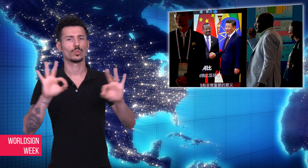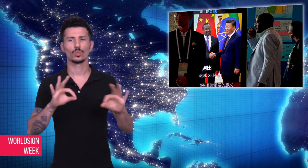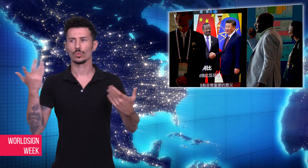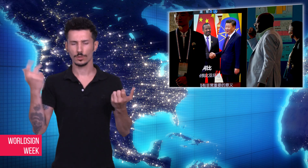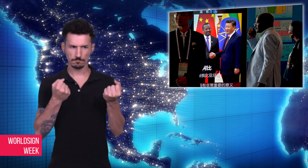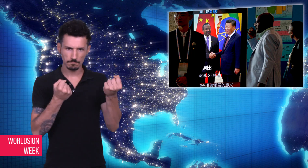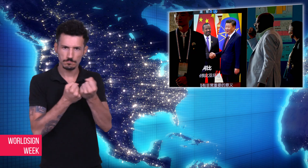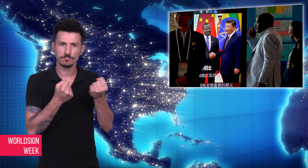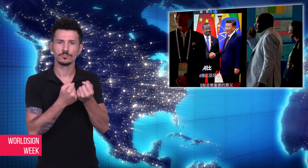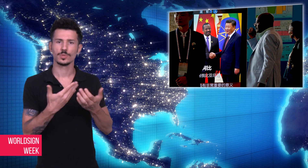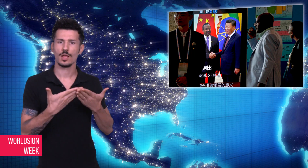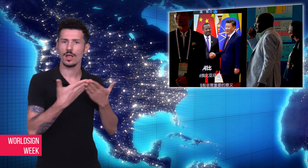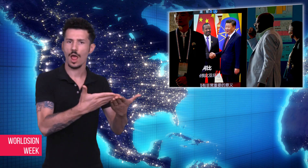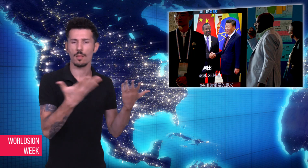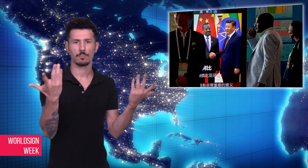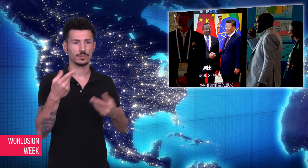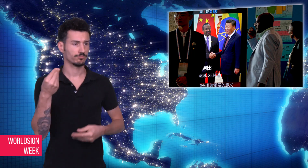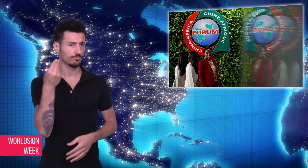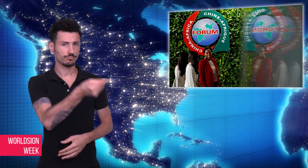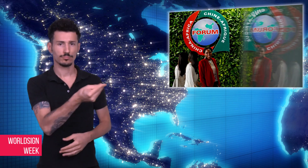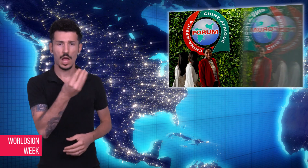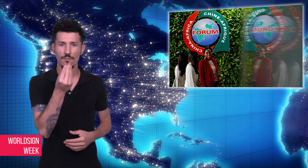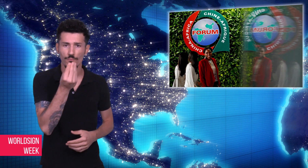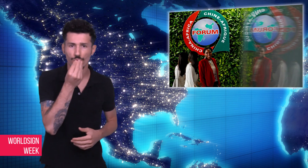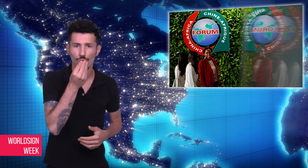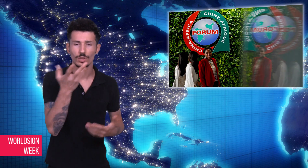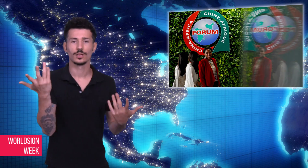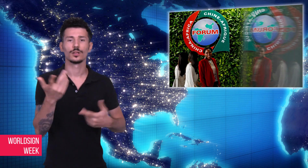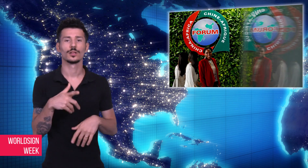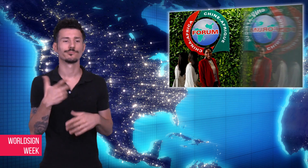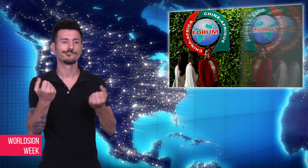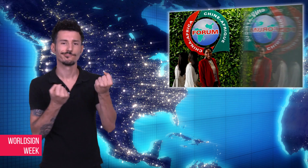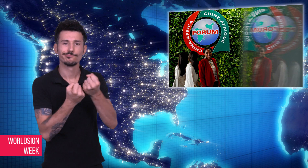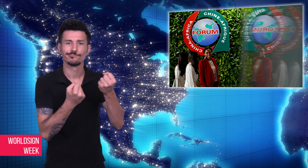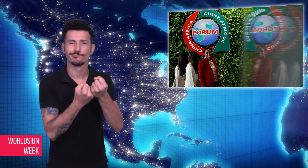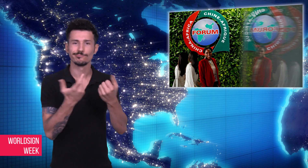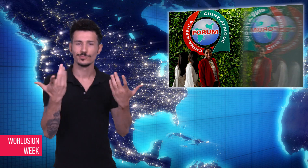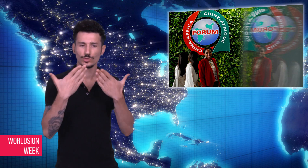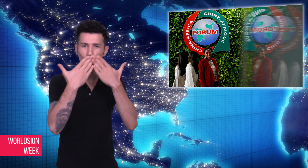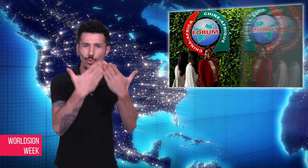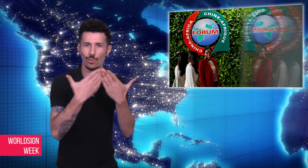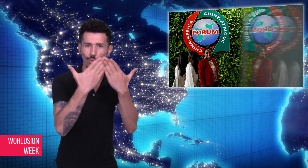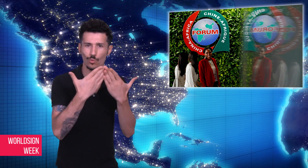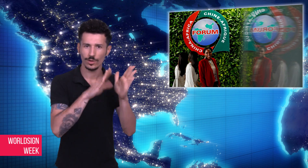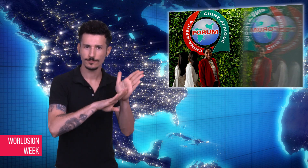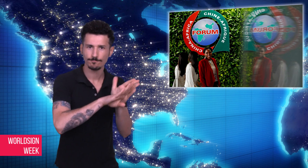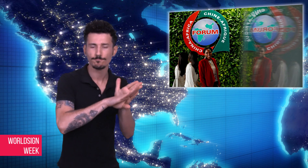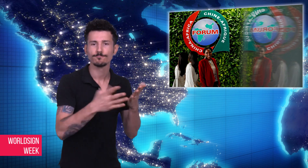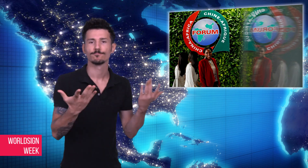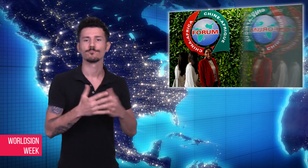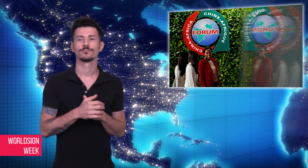with provisions in food aid and scholarships, and consultation by